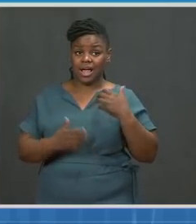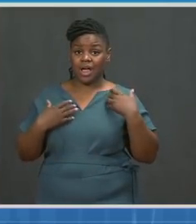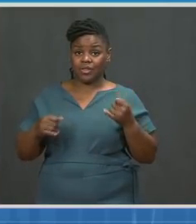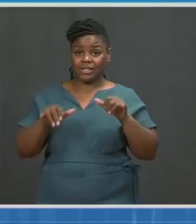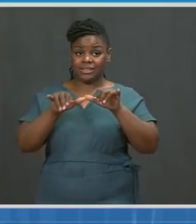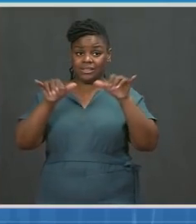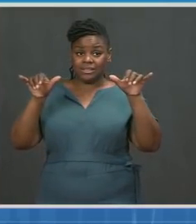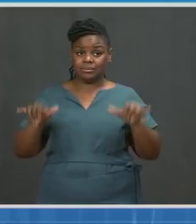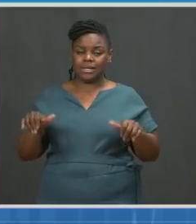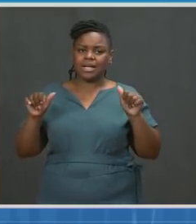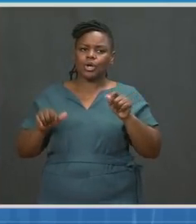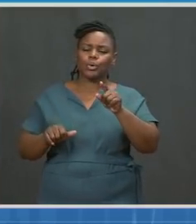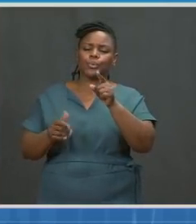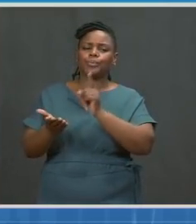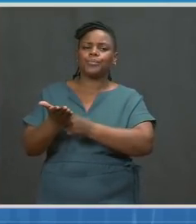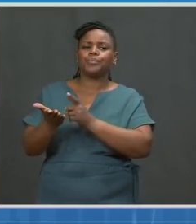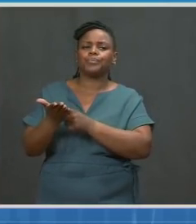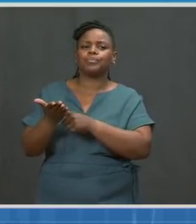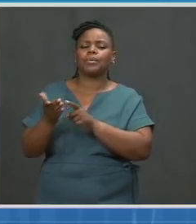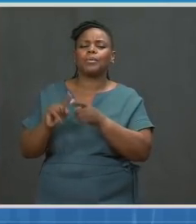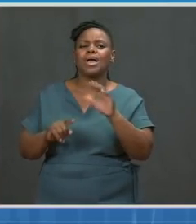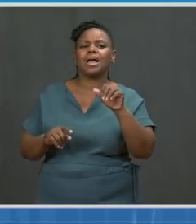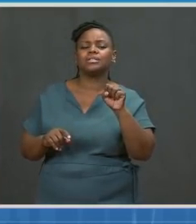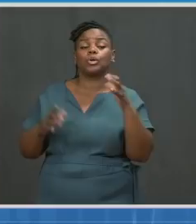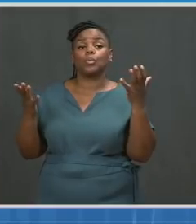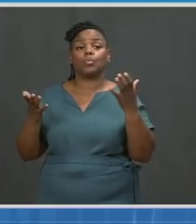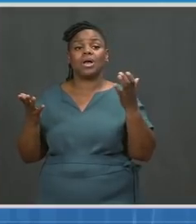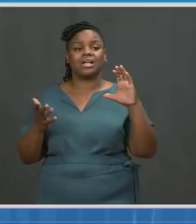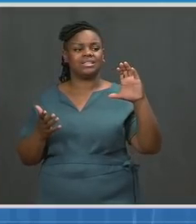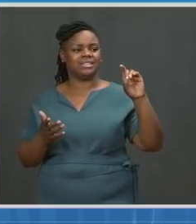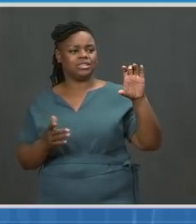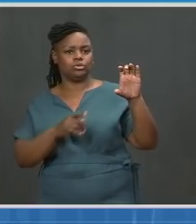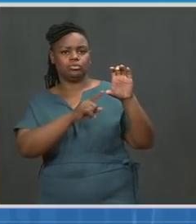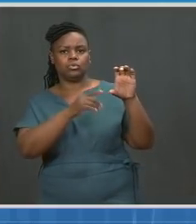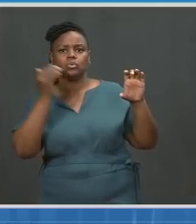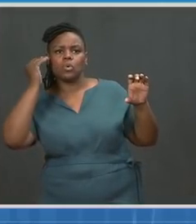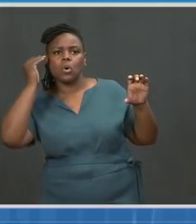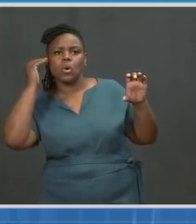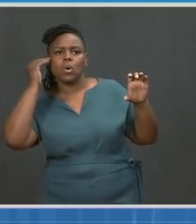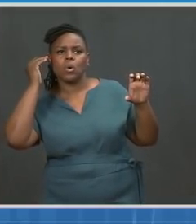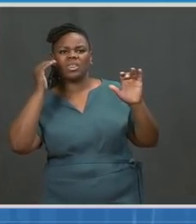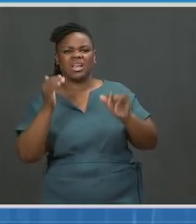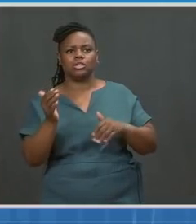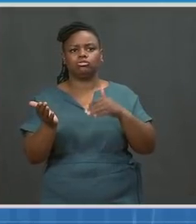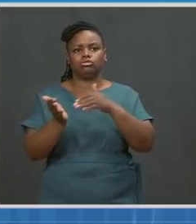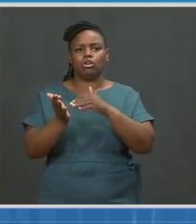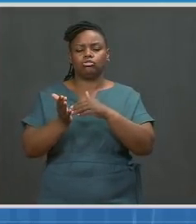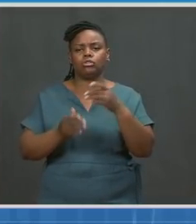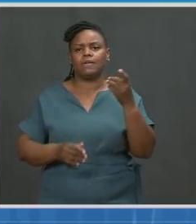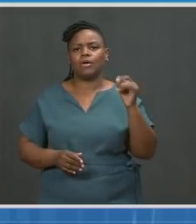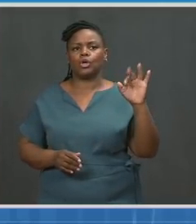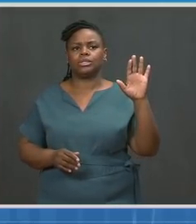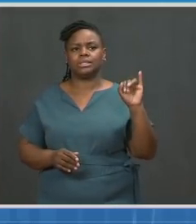and what CDC knows or maybe what Dr. Fauci can tell us about any potential race [sic] -- relationship to vaccination?